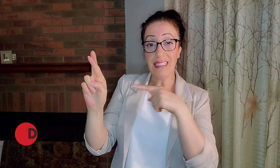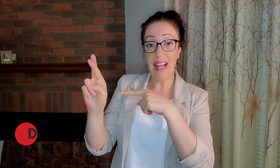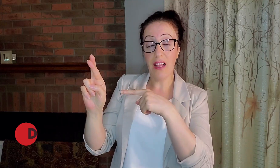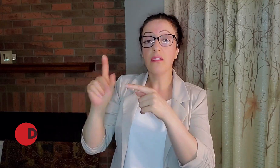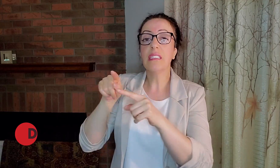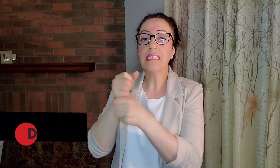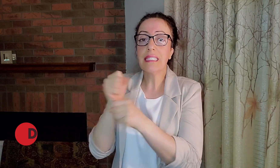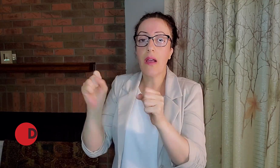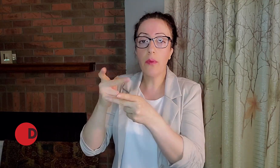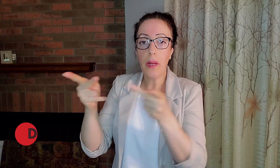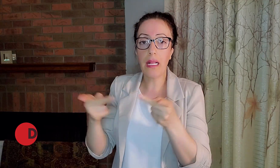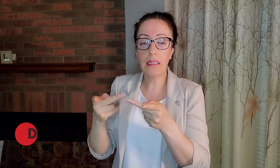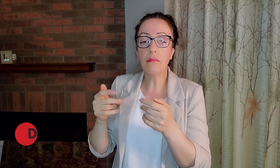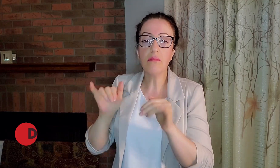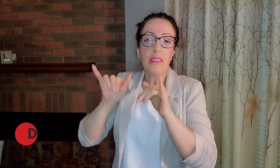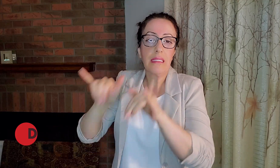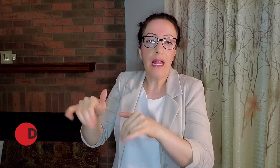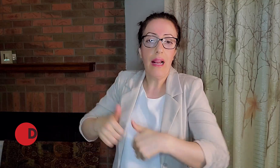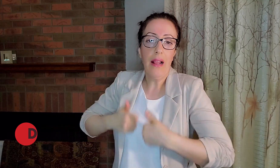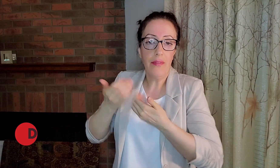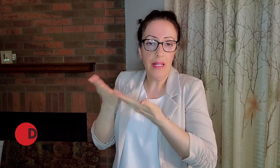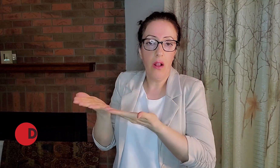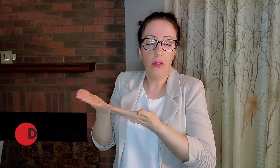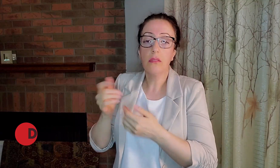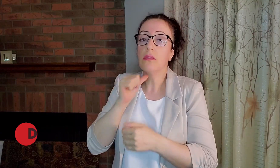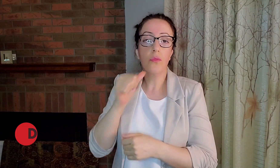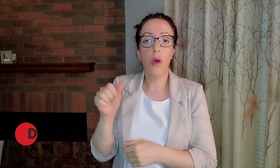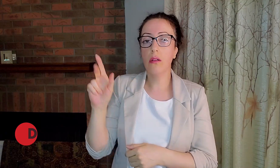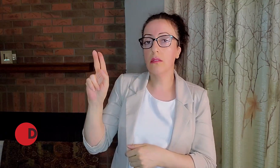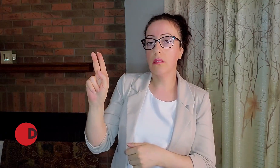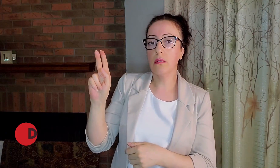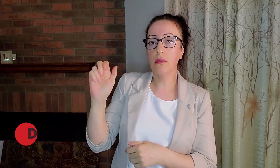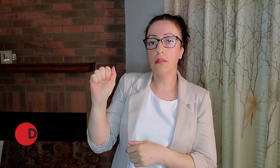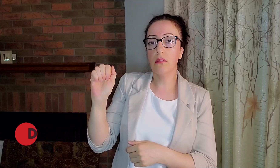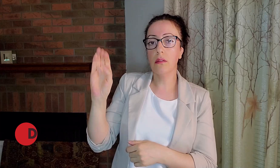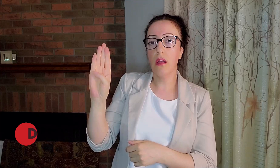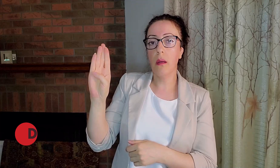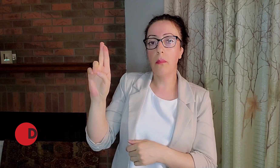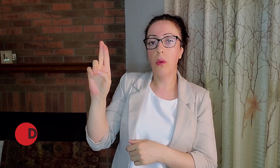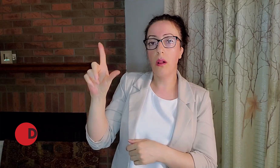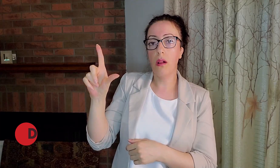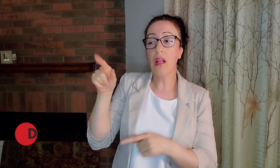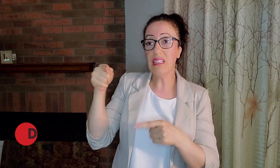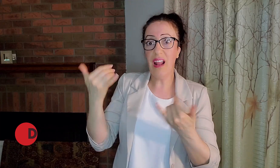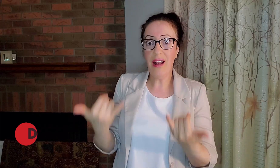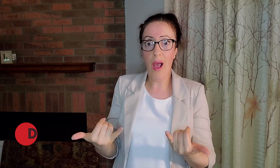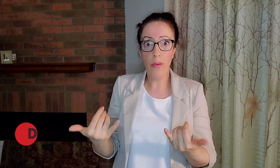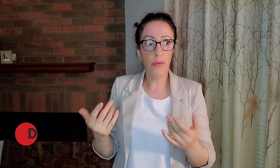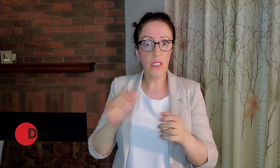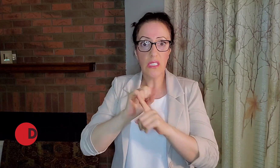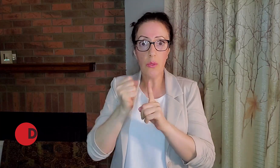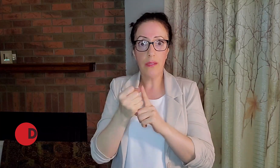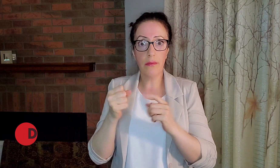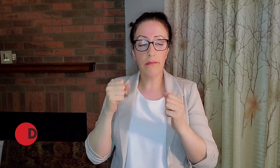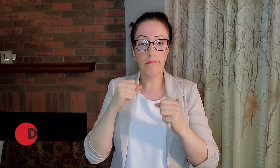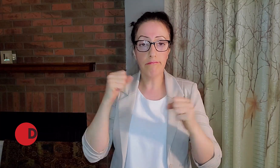city which is safer and they still live there, not Kabul which is now in the